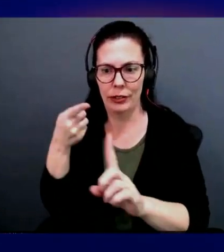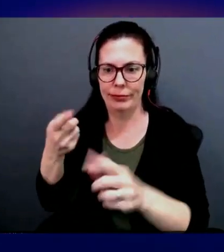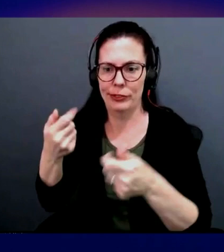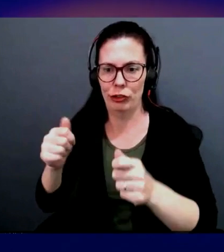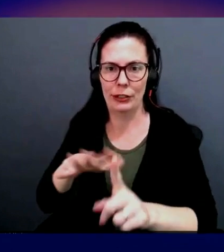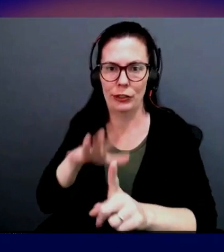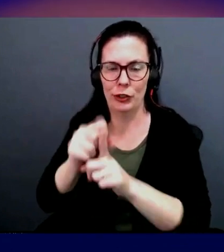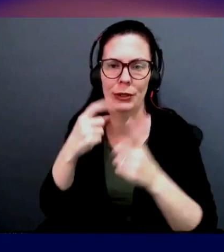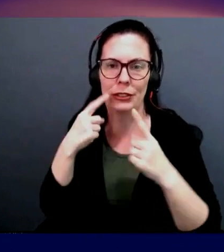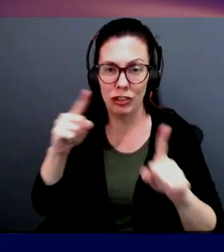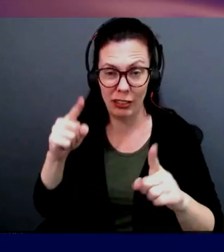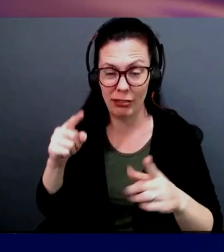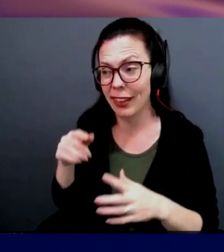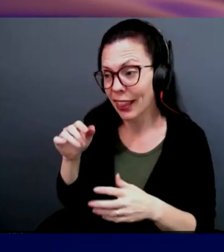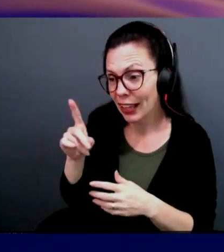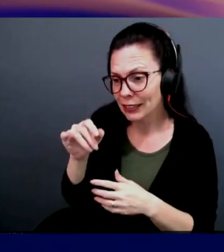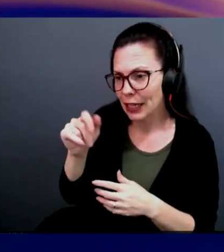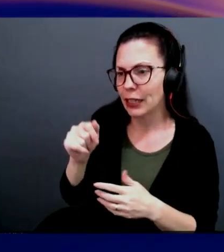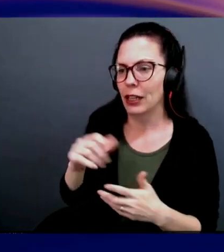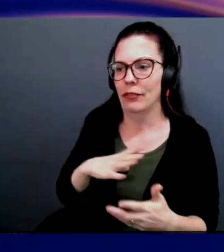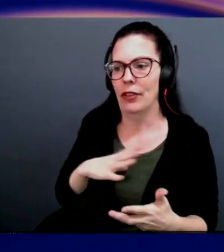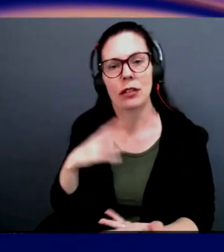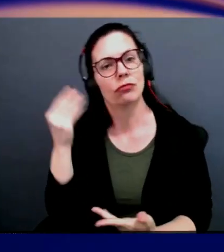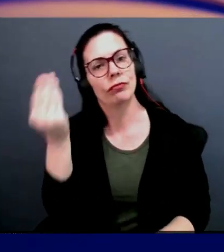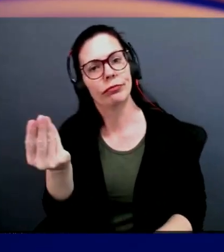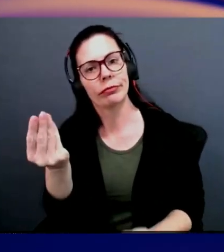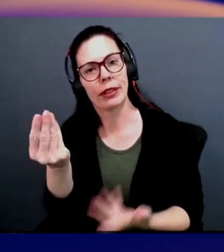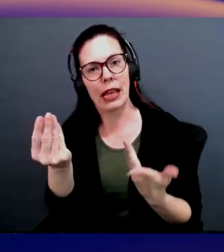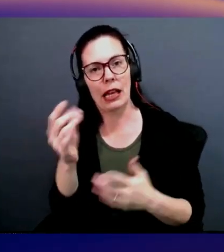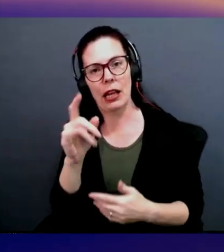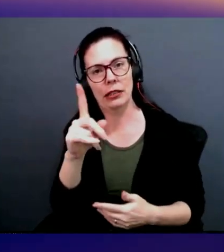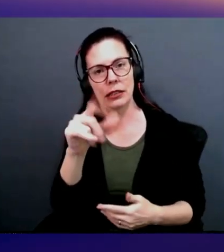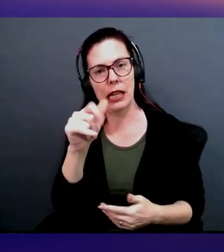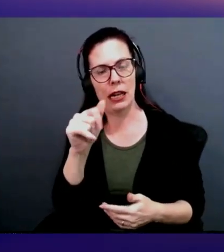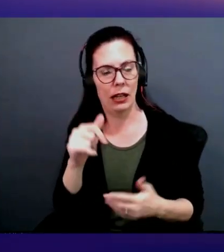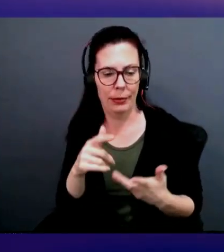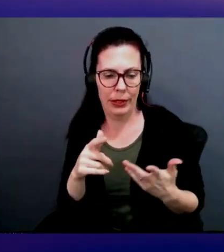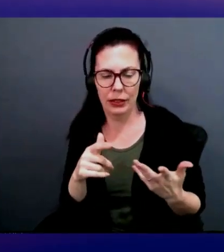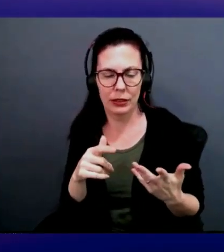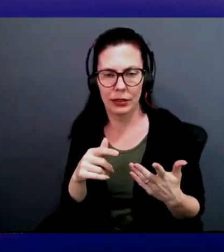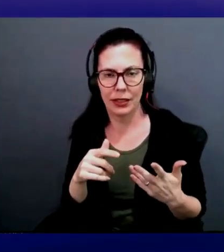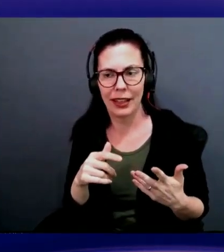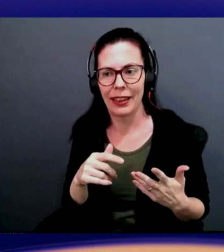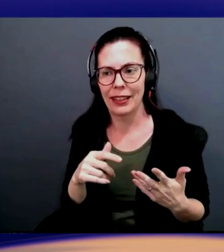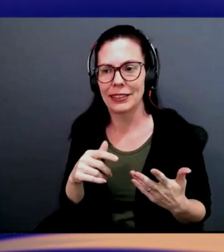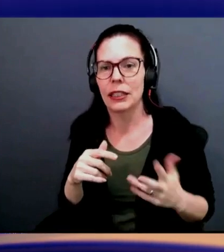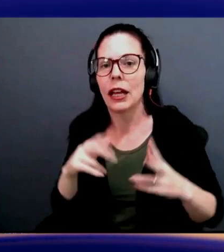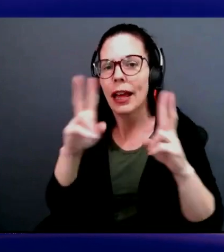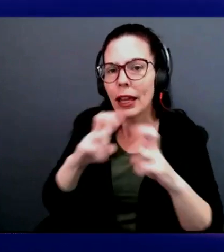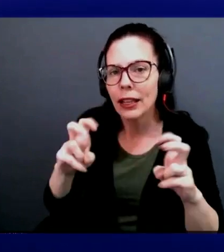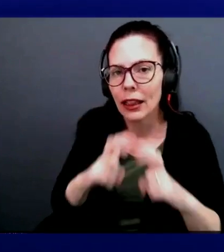Just the getting data in, it's like okay yeah, just to get the data, but let's analyze it, understand it,